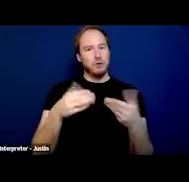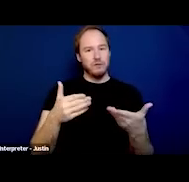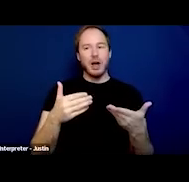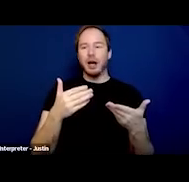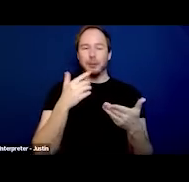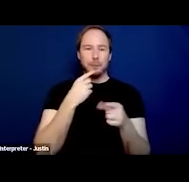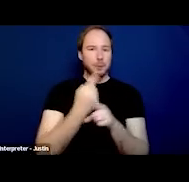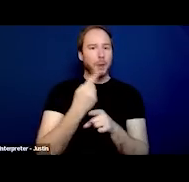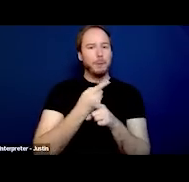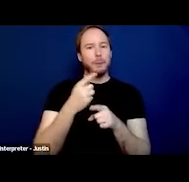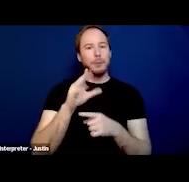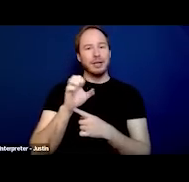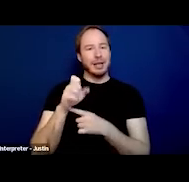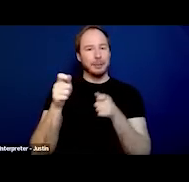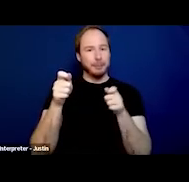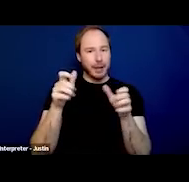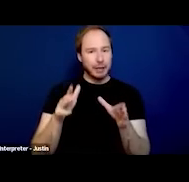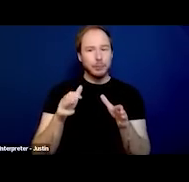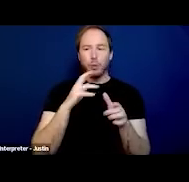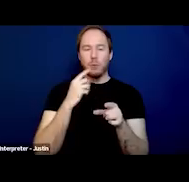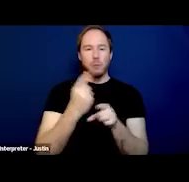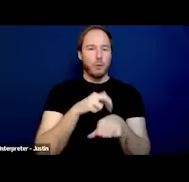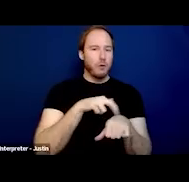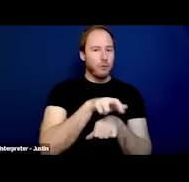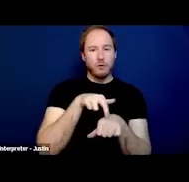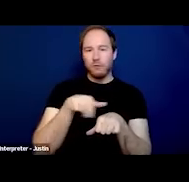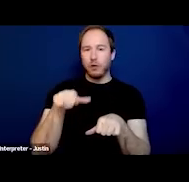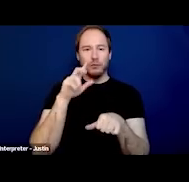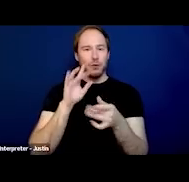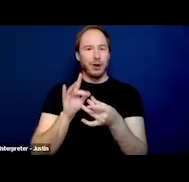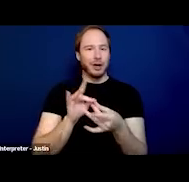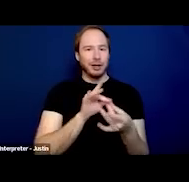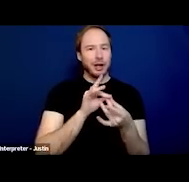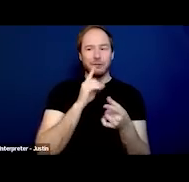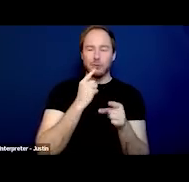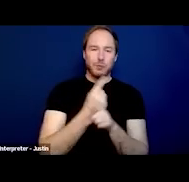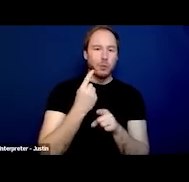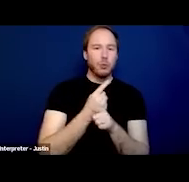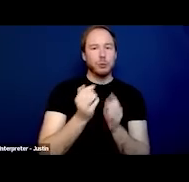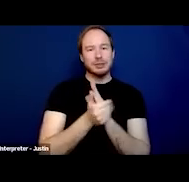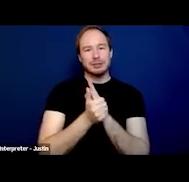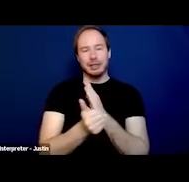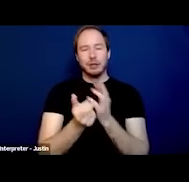or connections to benefits, services, skills, local resources and partnerships